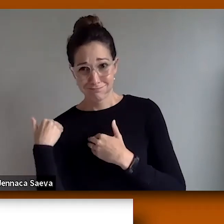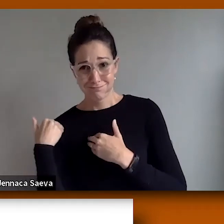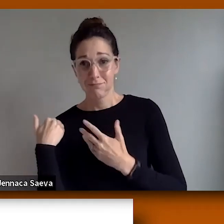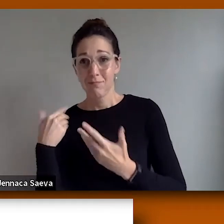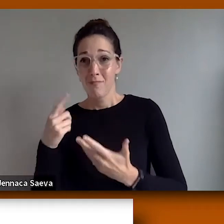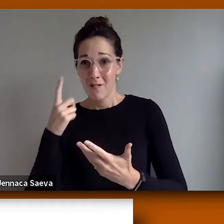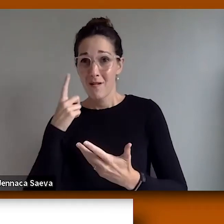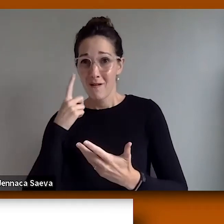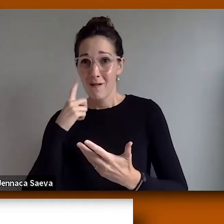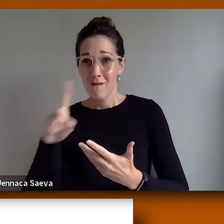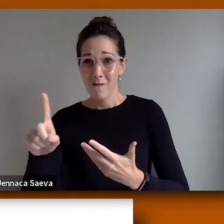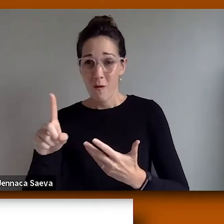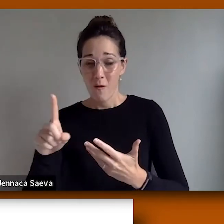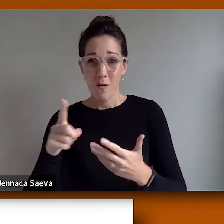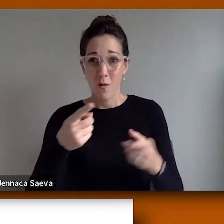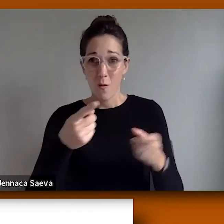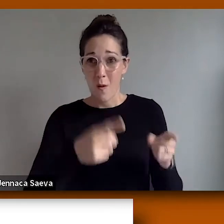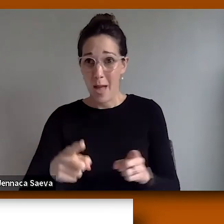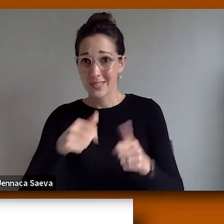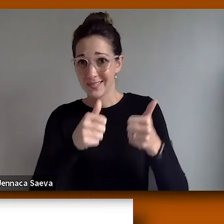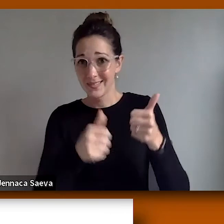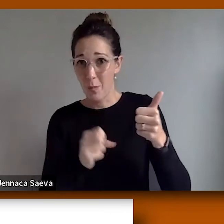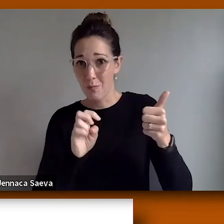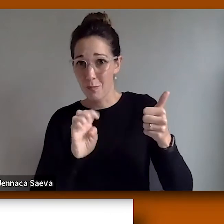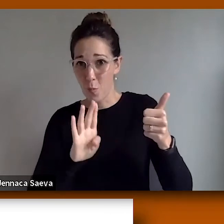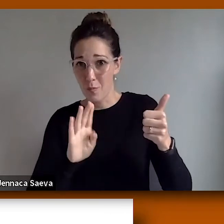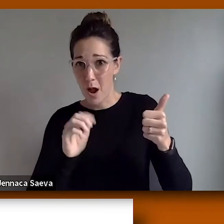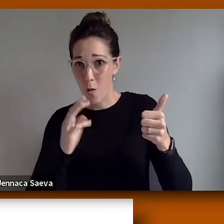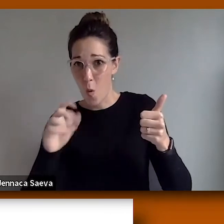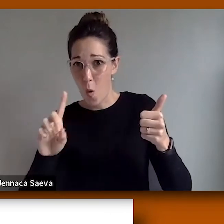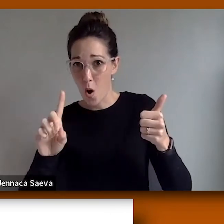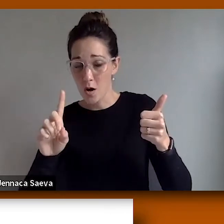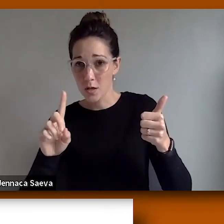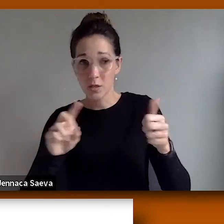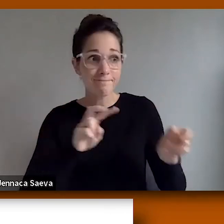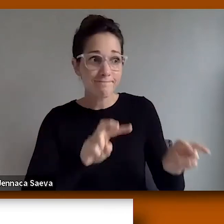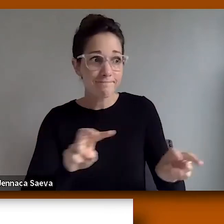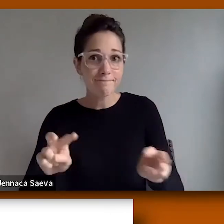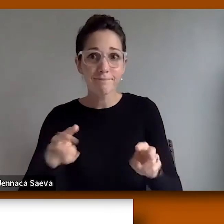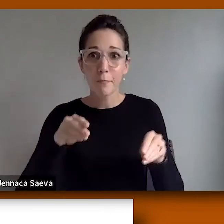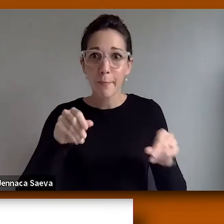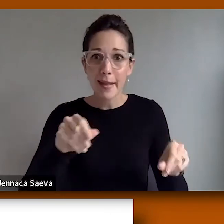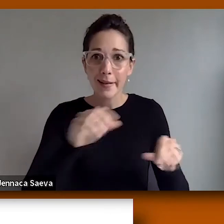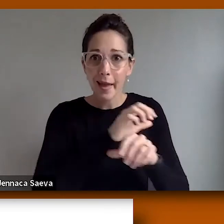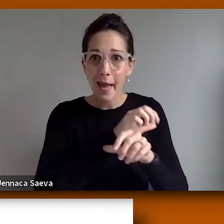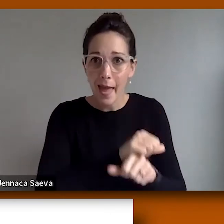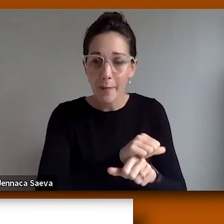associated with the subaward, we're in charge of monitoring their spending habits and making sure that they're in compliance